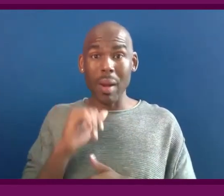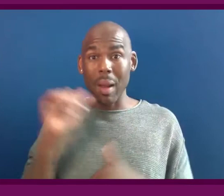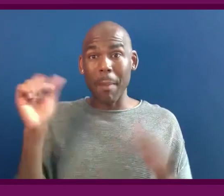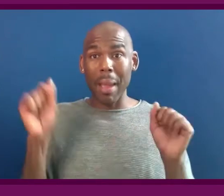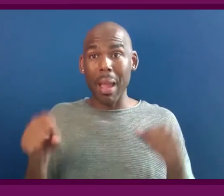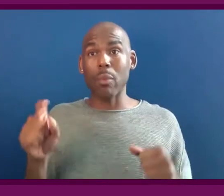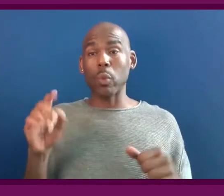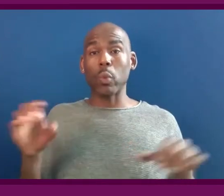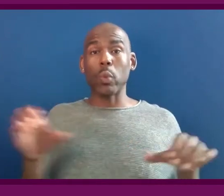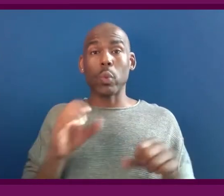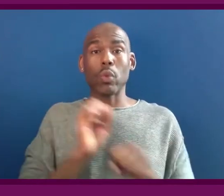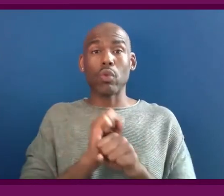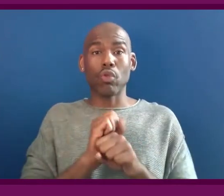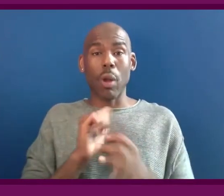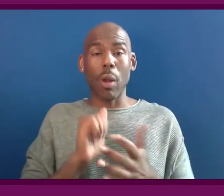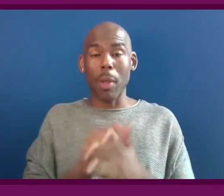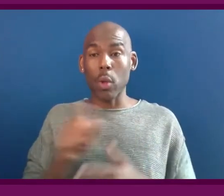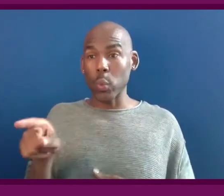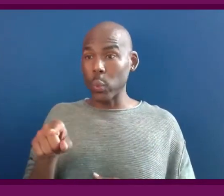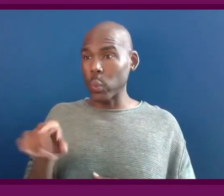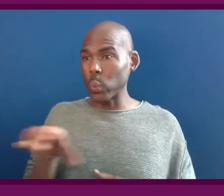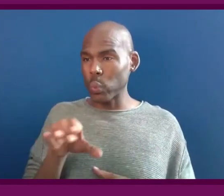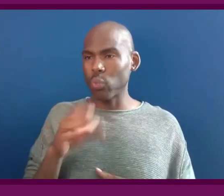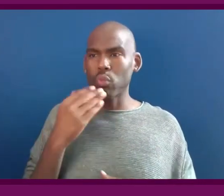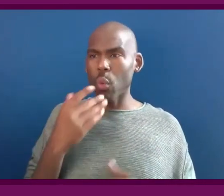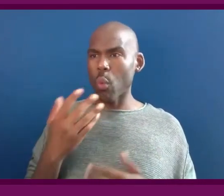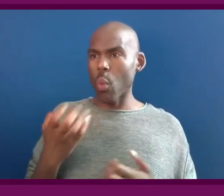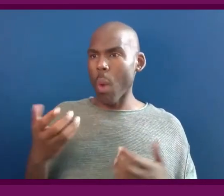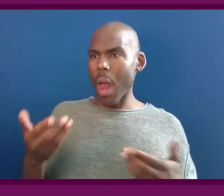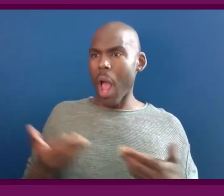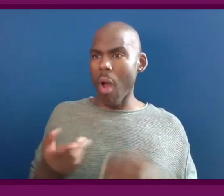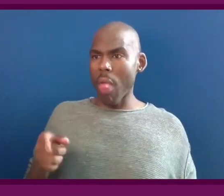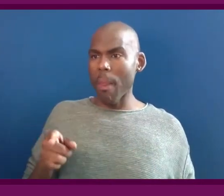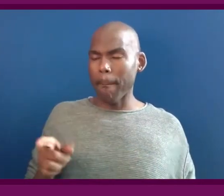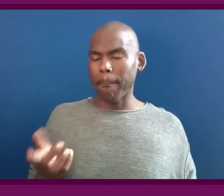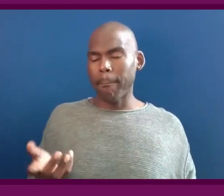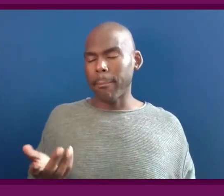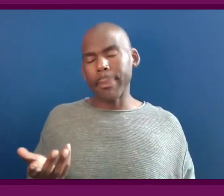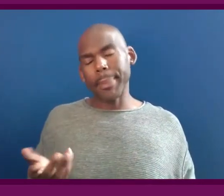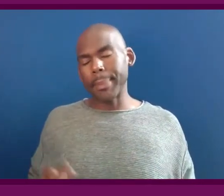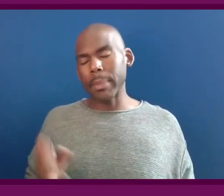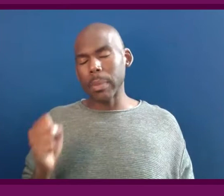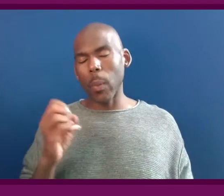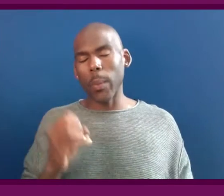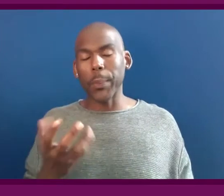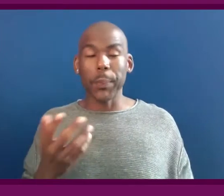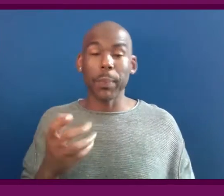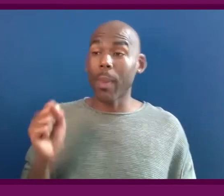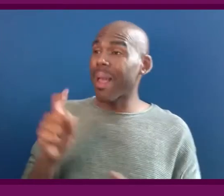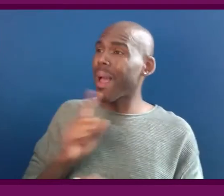not be able to do the job that you are trying to hire them for. Ashley Inkumsah: Absolutely. Absolutely.